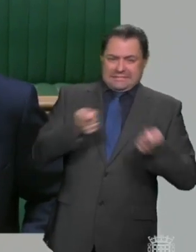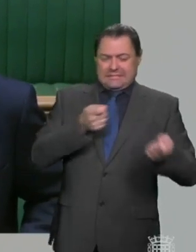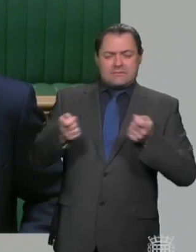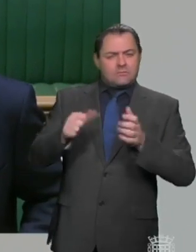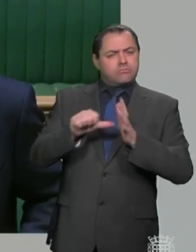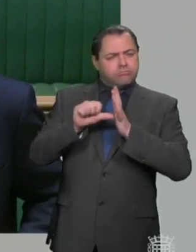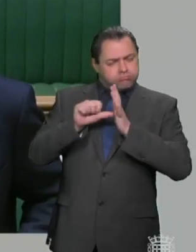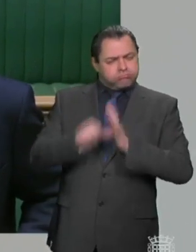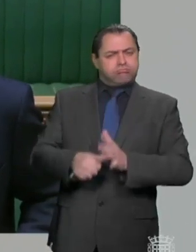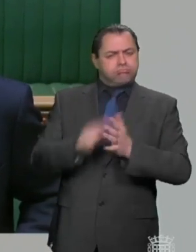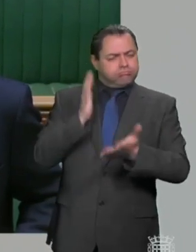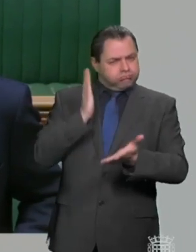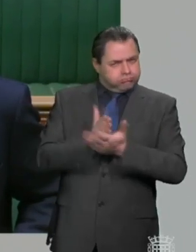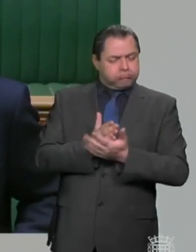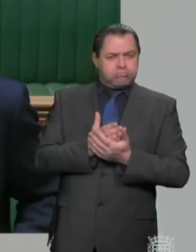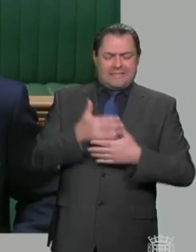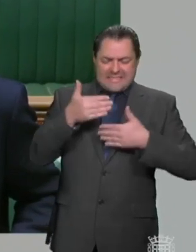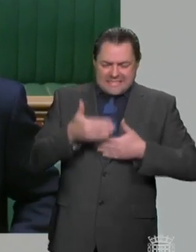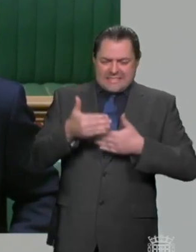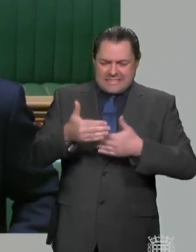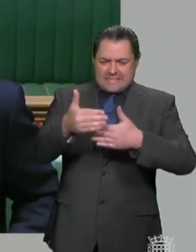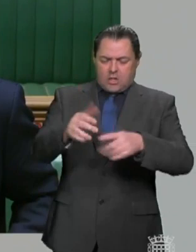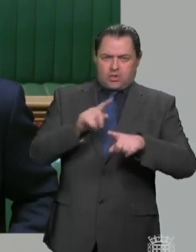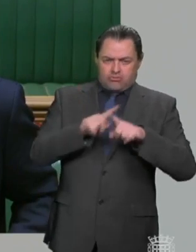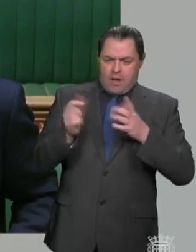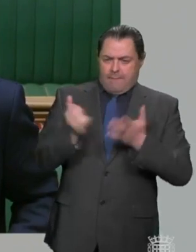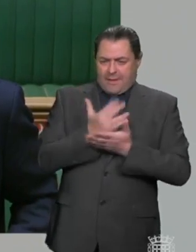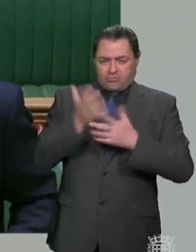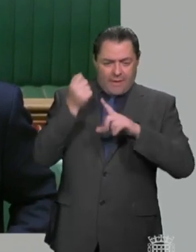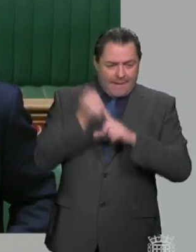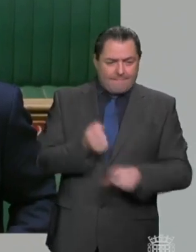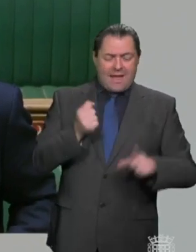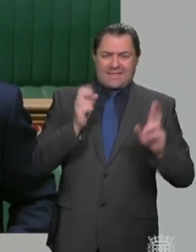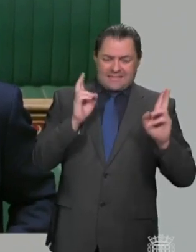difficult. We have at every stage tried to minimise loss of life—to save lives and to